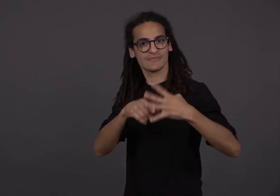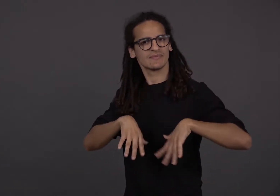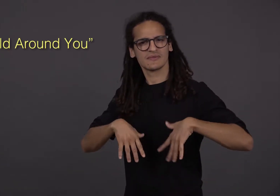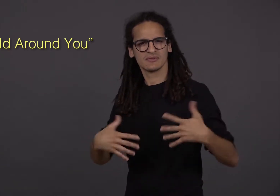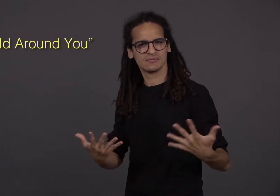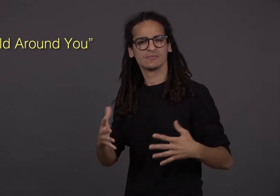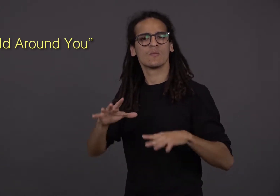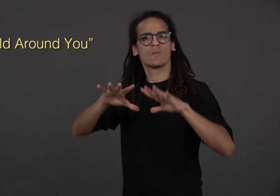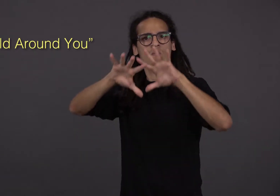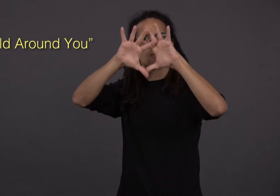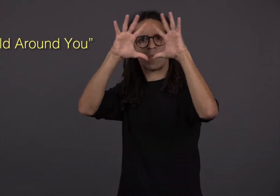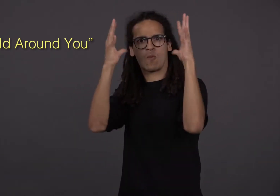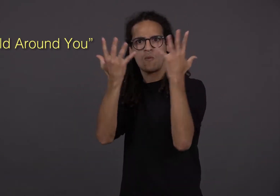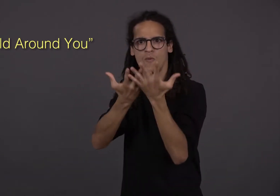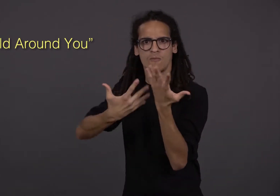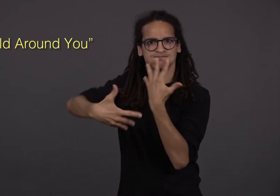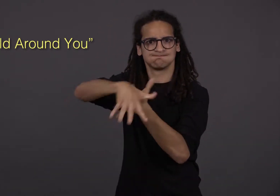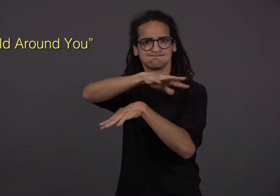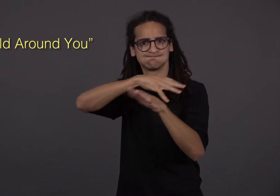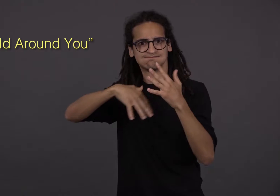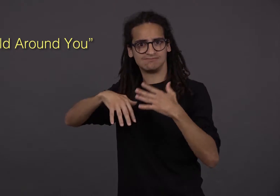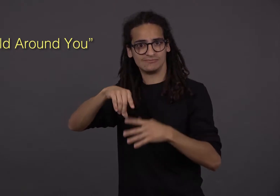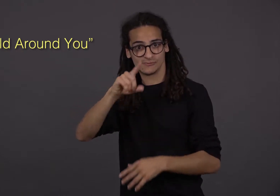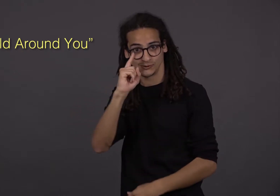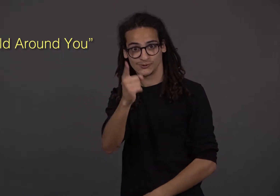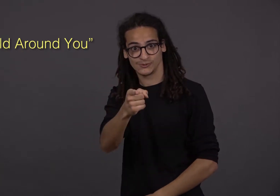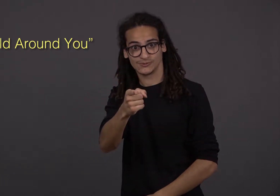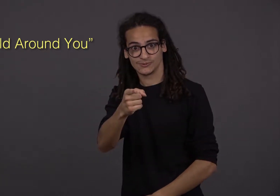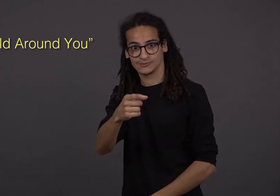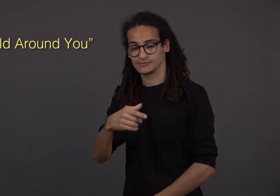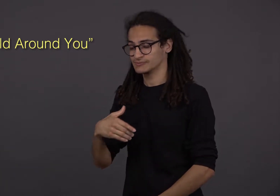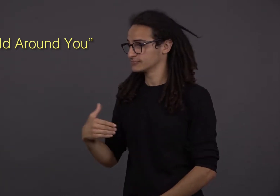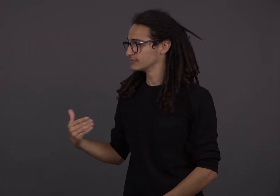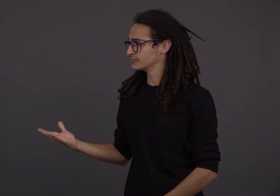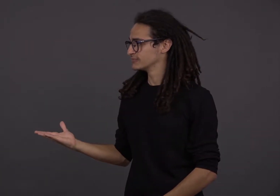Next, “World Around You,”